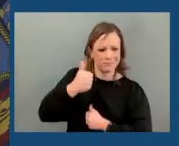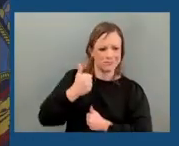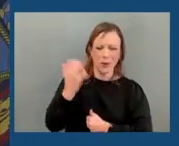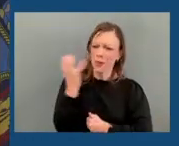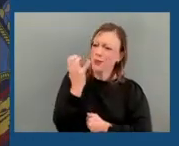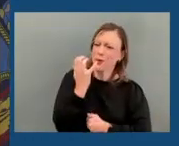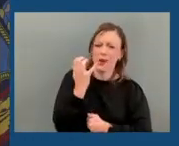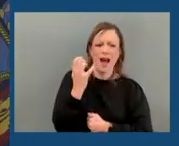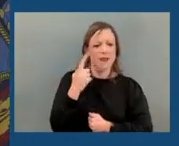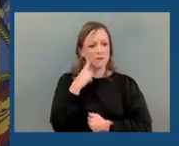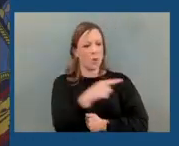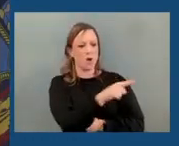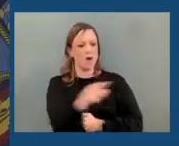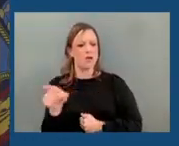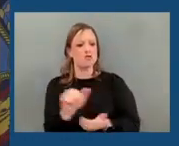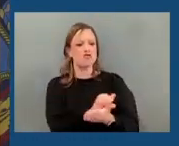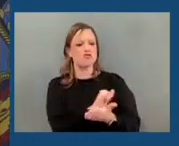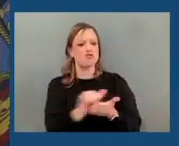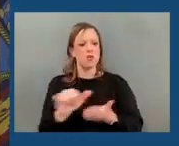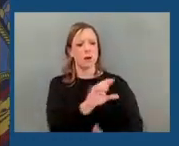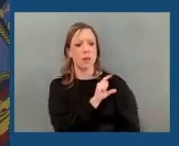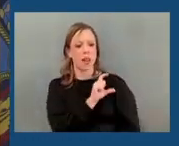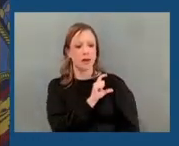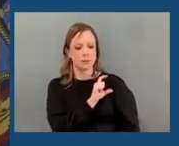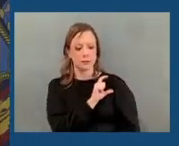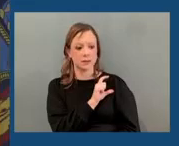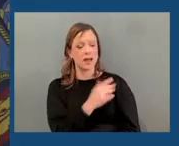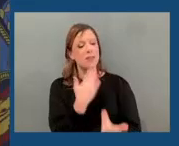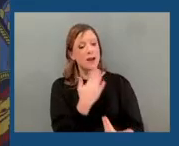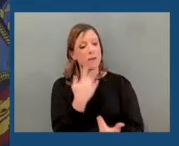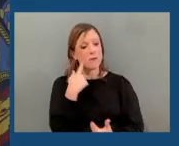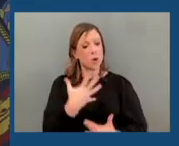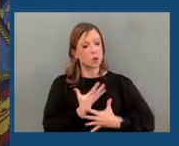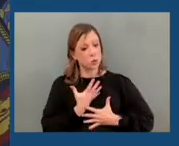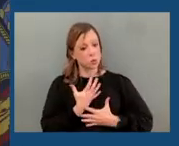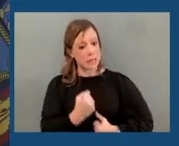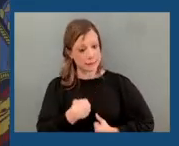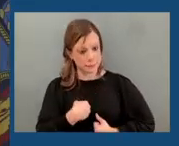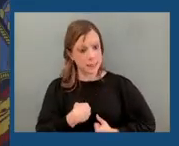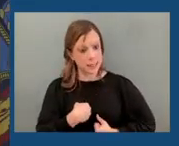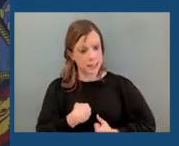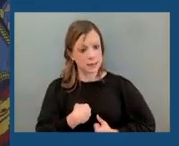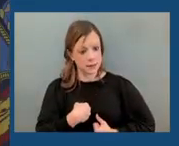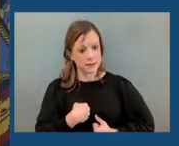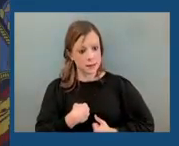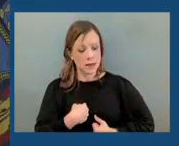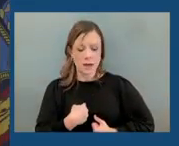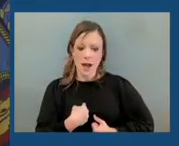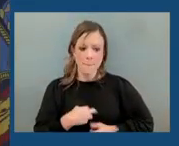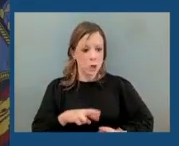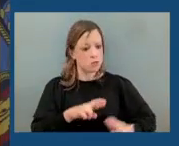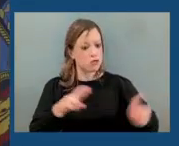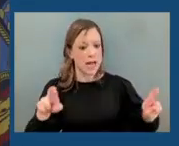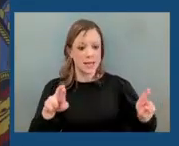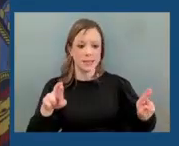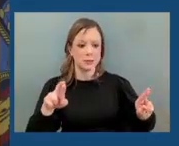of the New York State Police. But I thank you for trusting me with the honor to lead them. So having said that. Now,